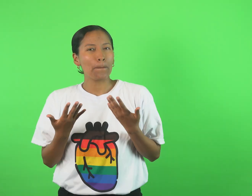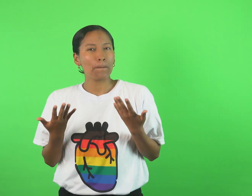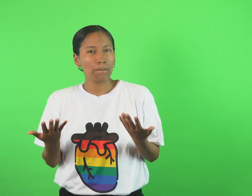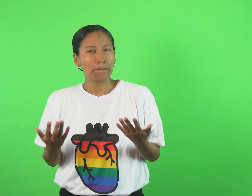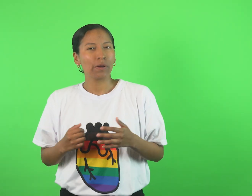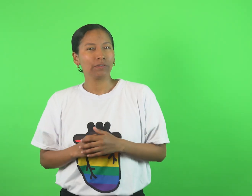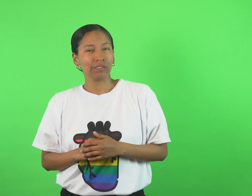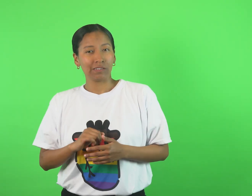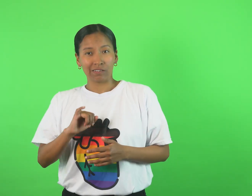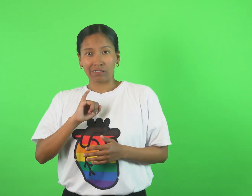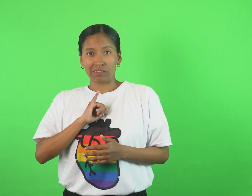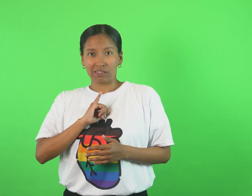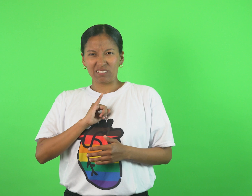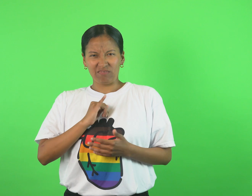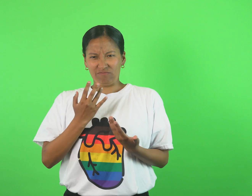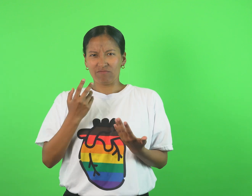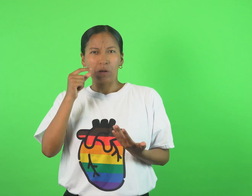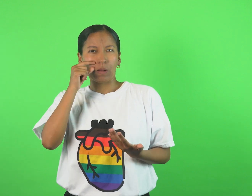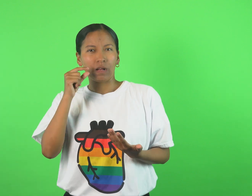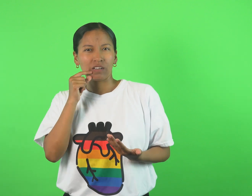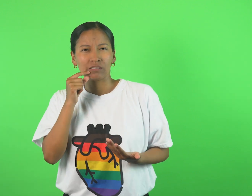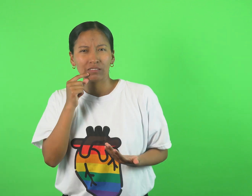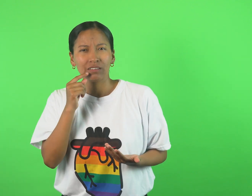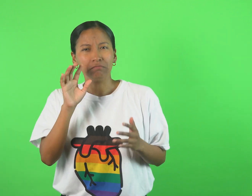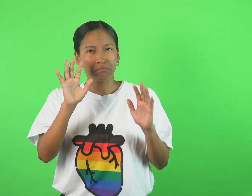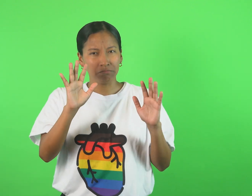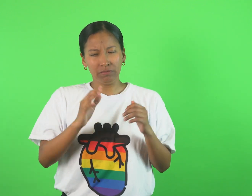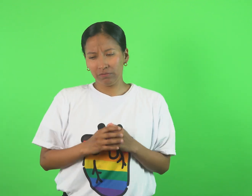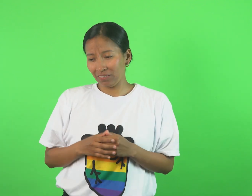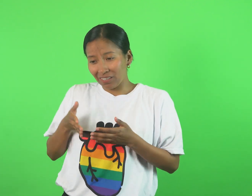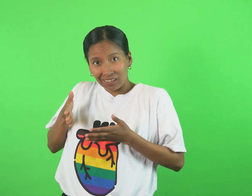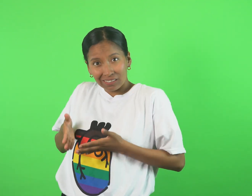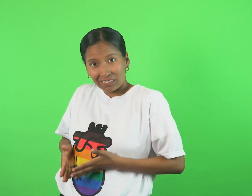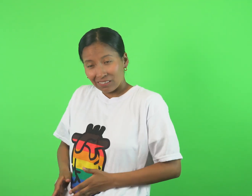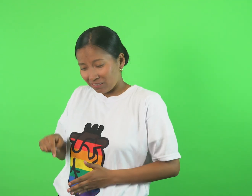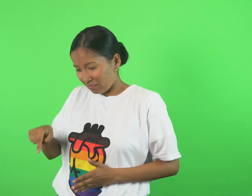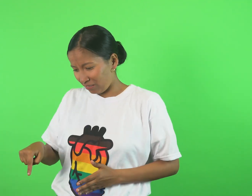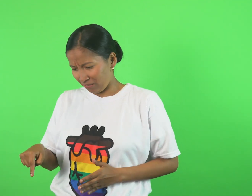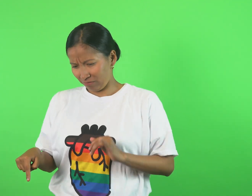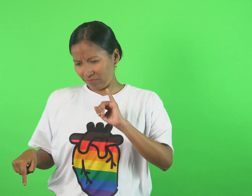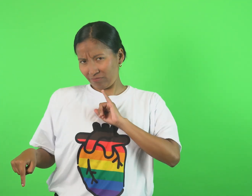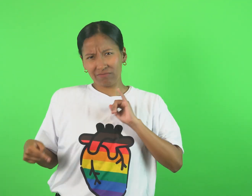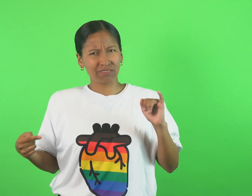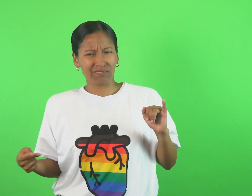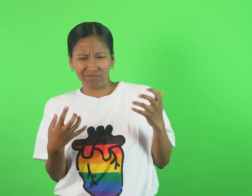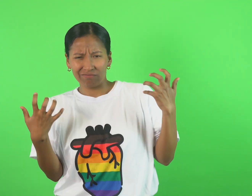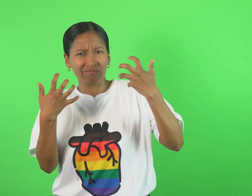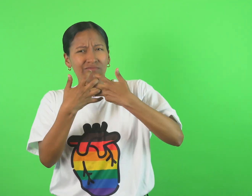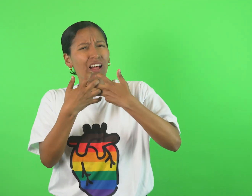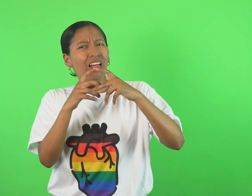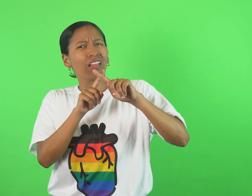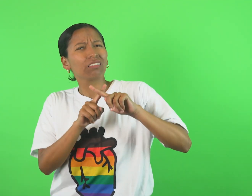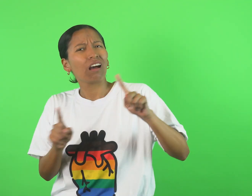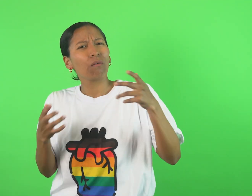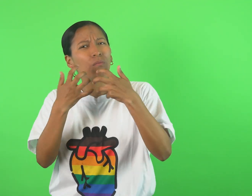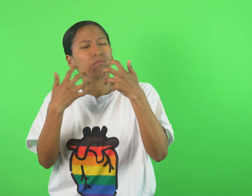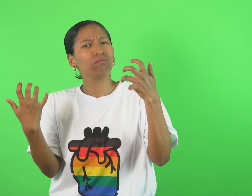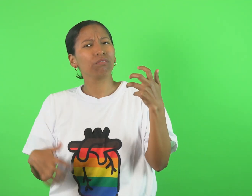when the person's gender identity does NOT match the sex assigned at birth.